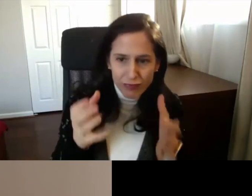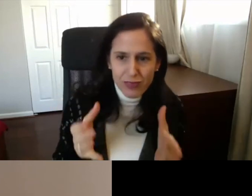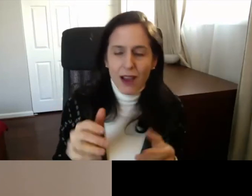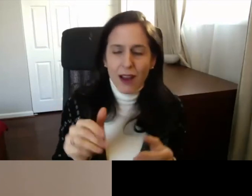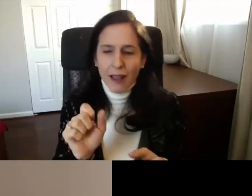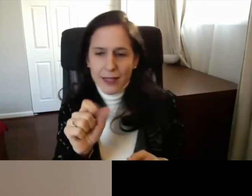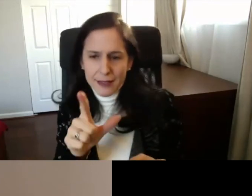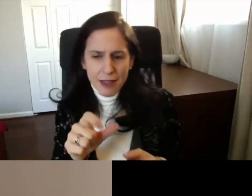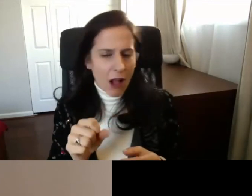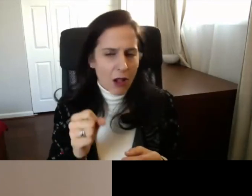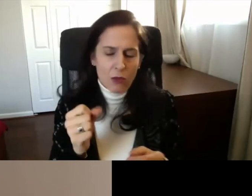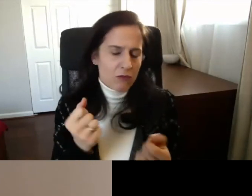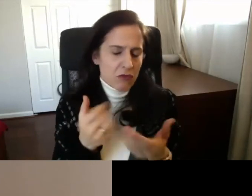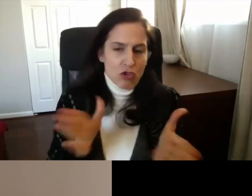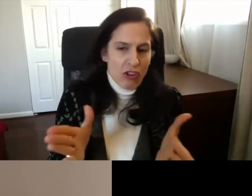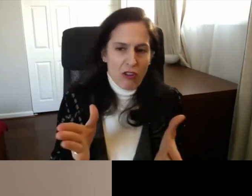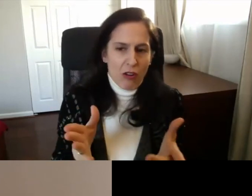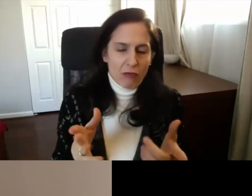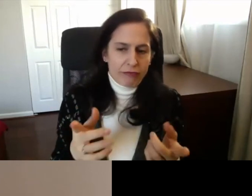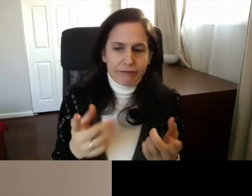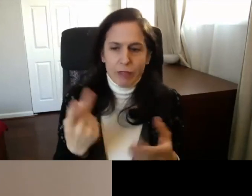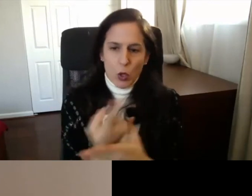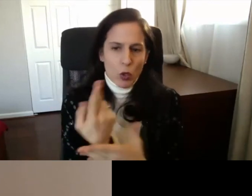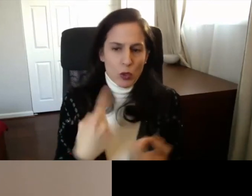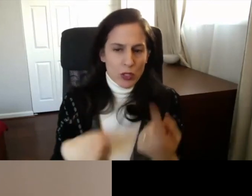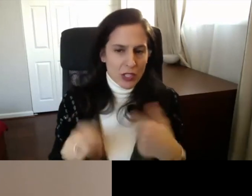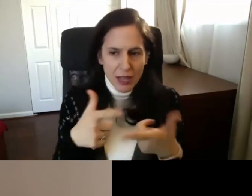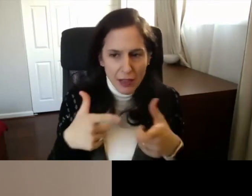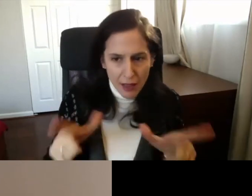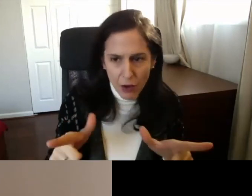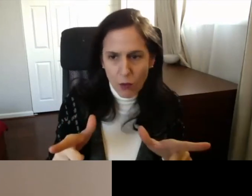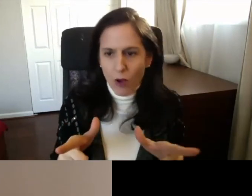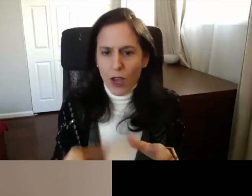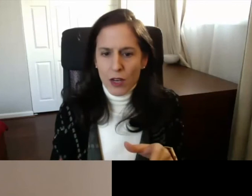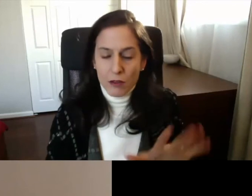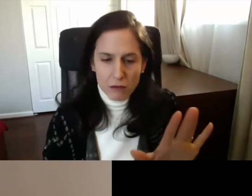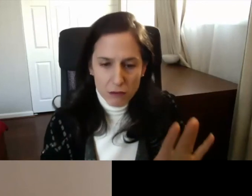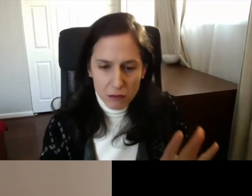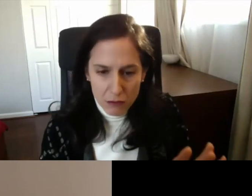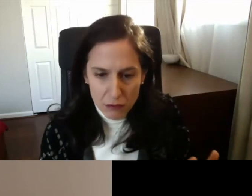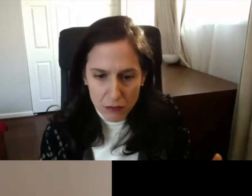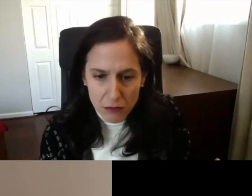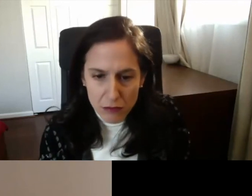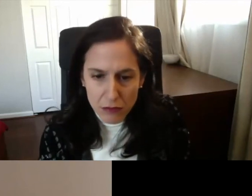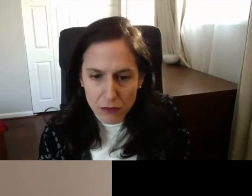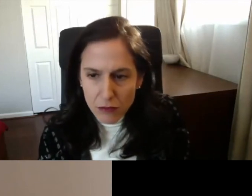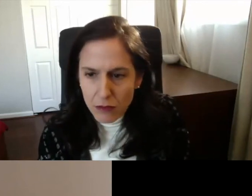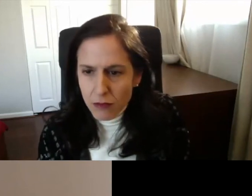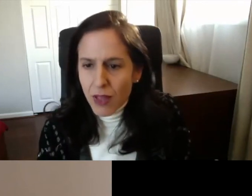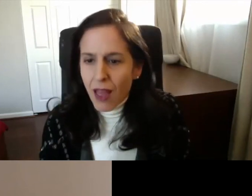the first question this moment here